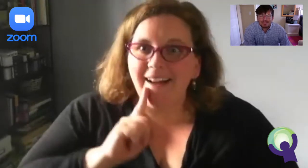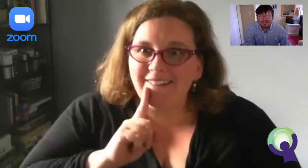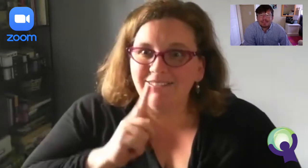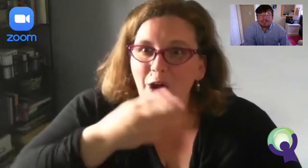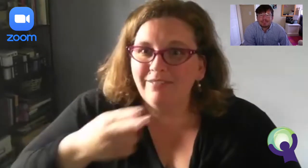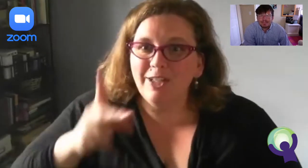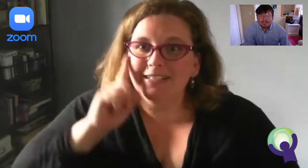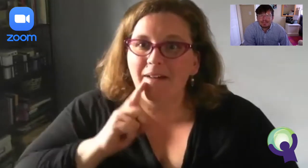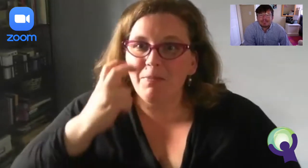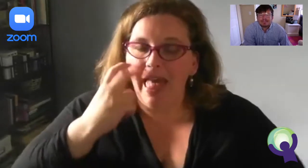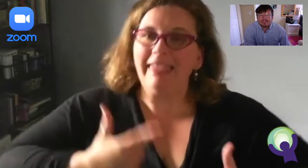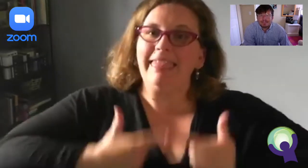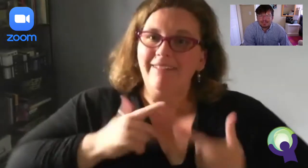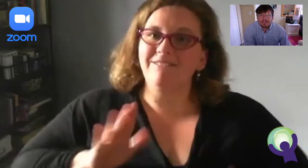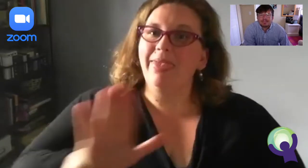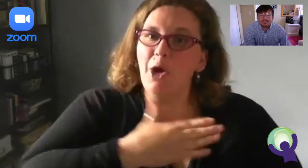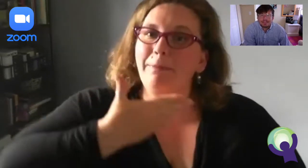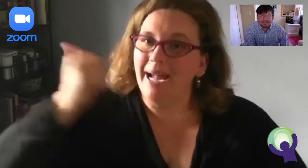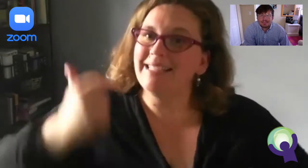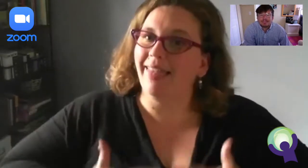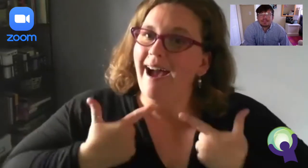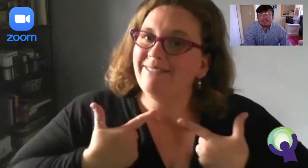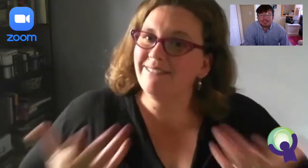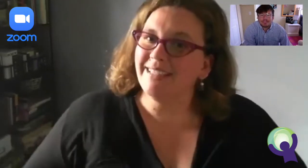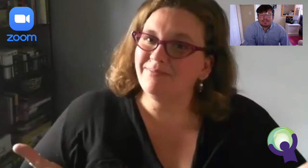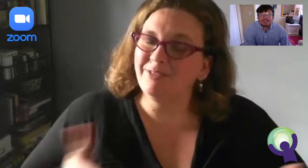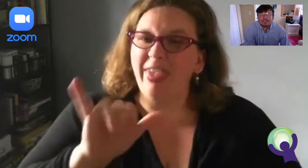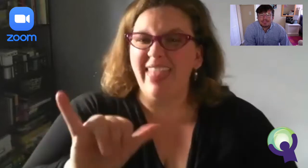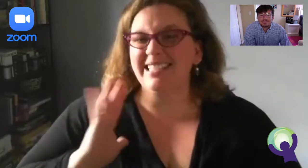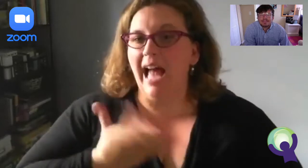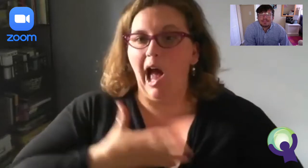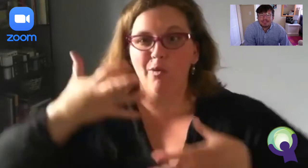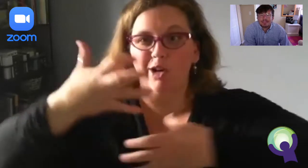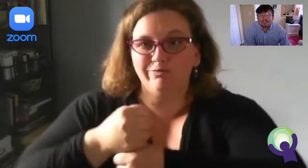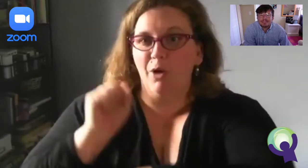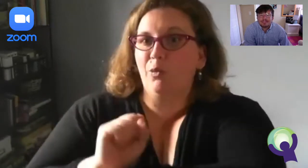the work that I do with the deaf and hard of hearing, deafblind community. I really want them to be able to live their best life